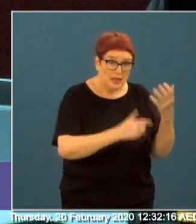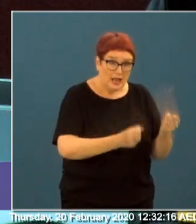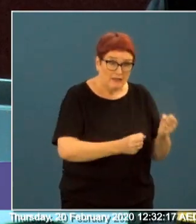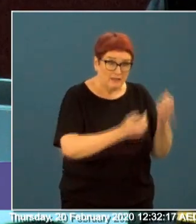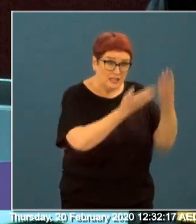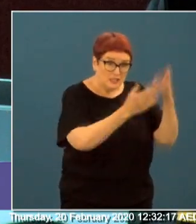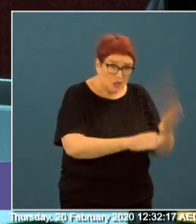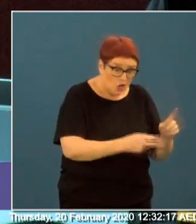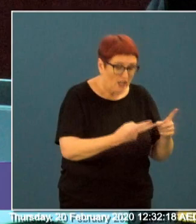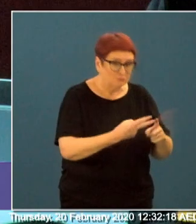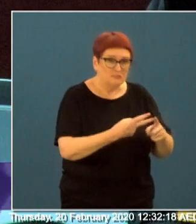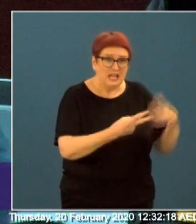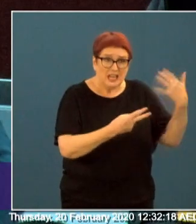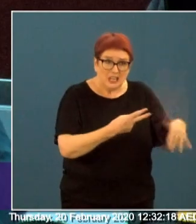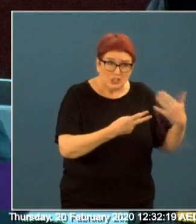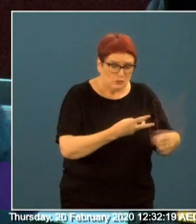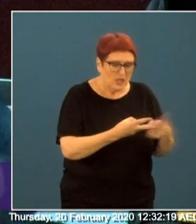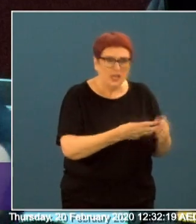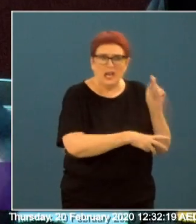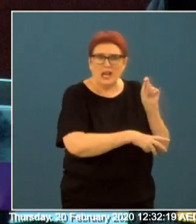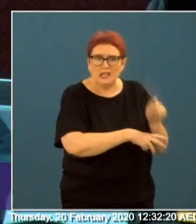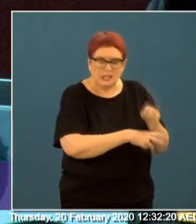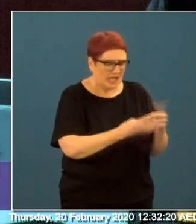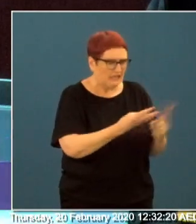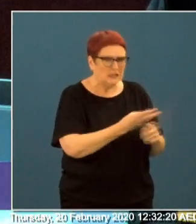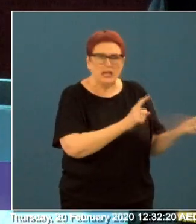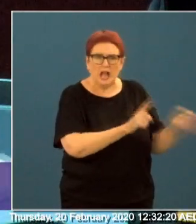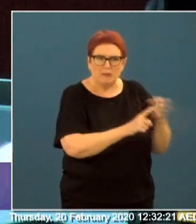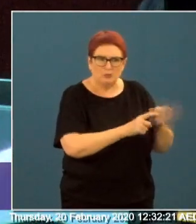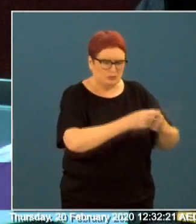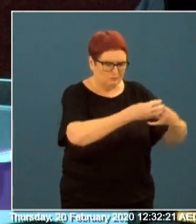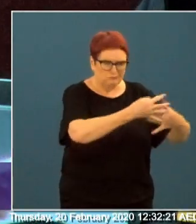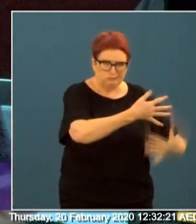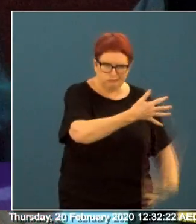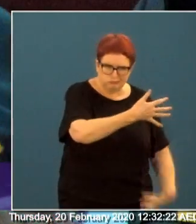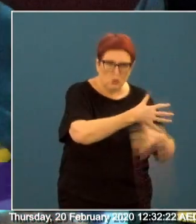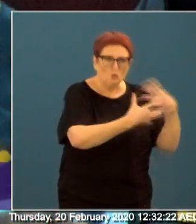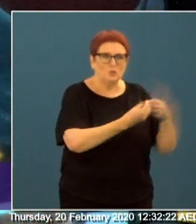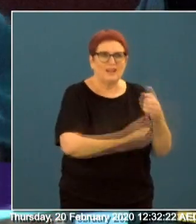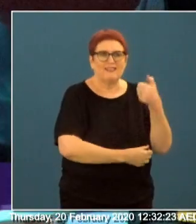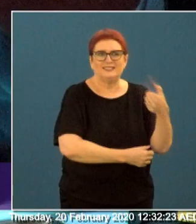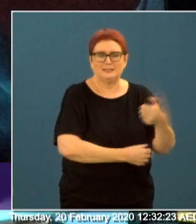abuse or neglect — And then a range of other matters. So when it comes to deaths